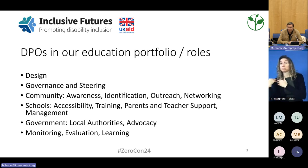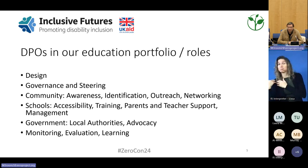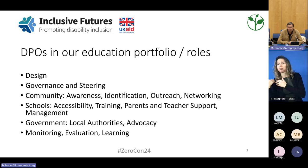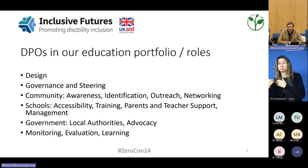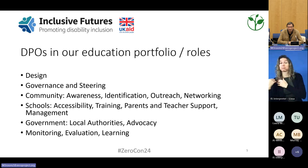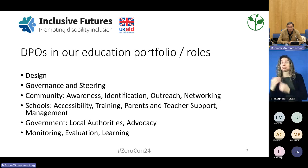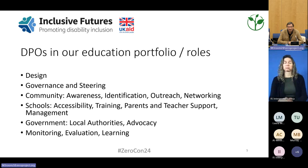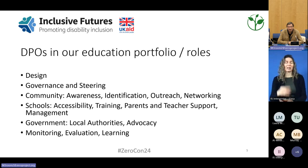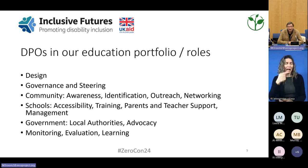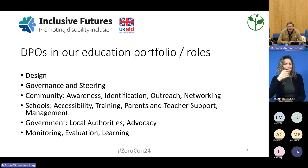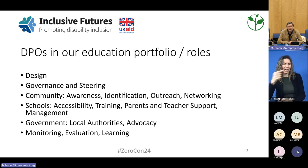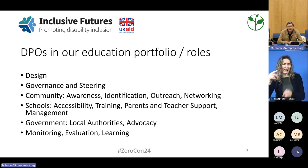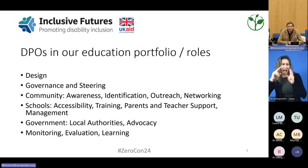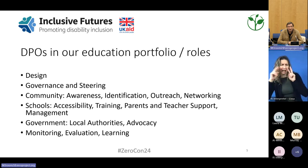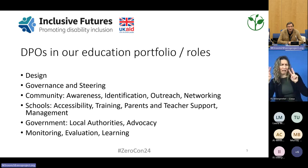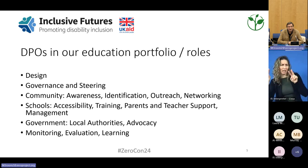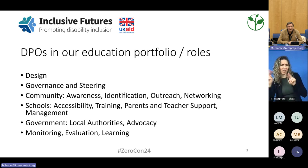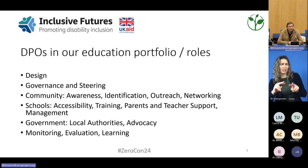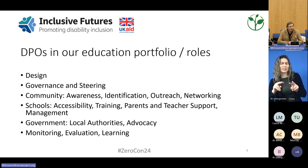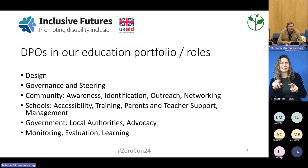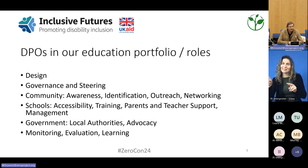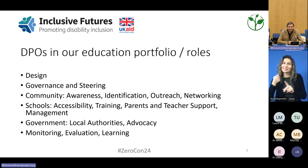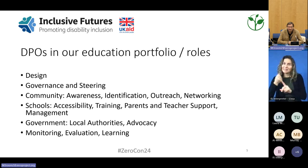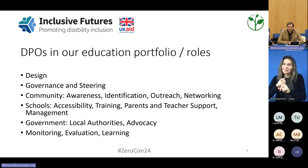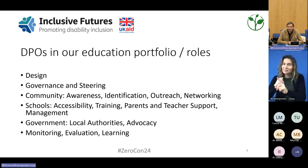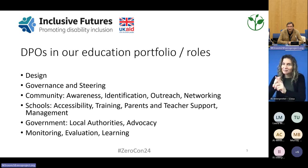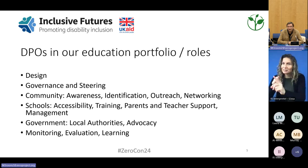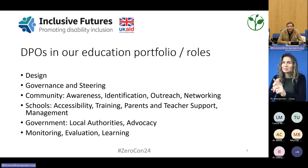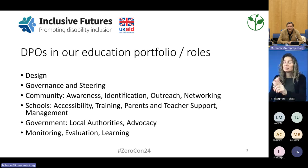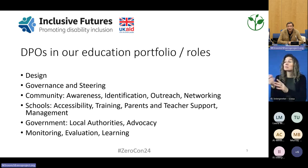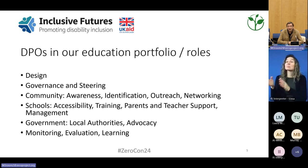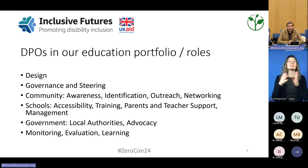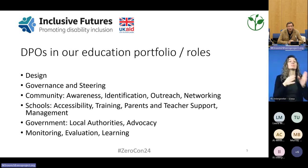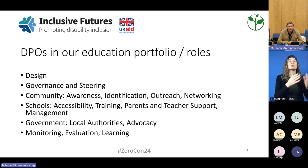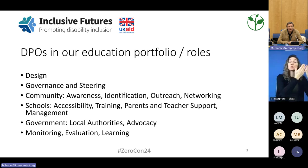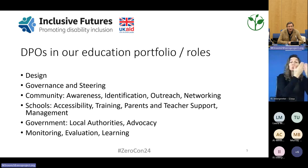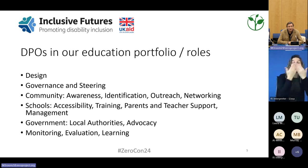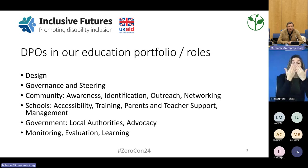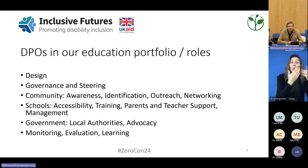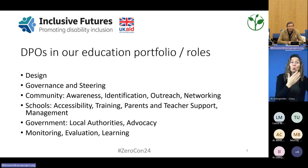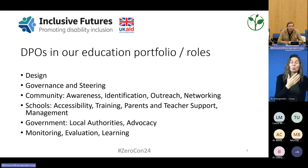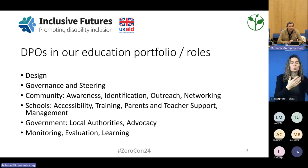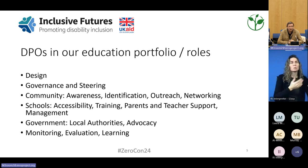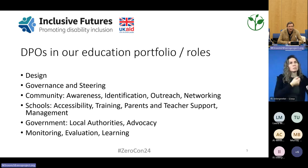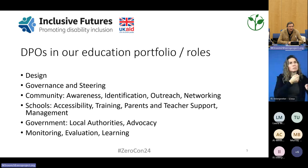stereotyping. They are working with schools on accessibility, on training of school management